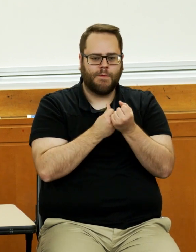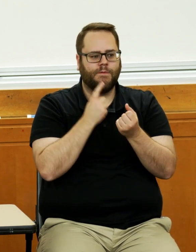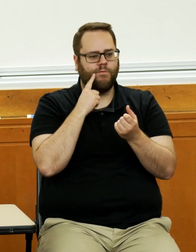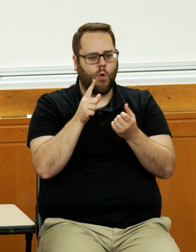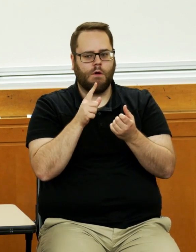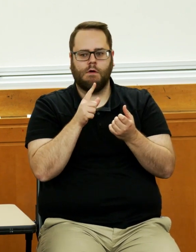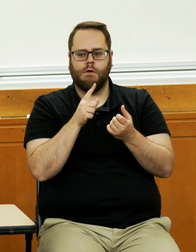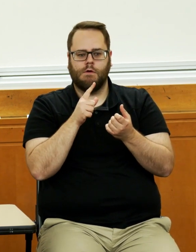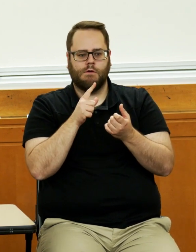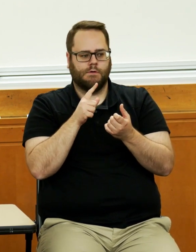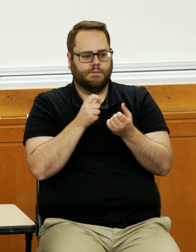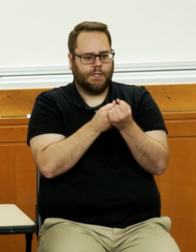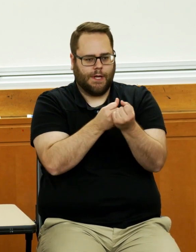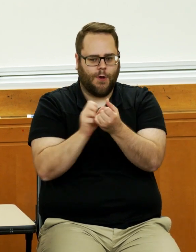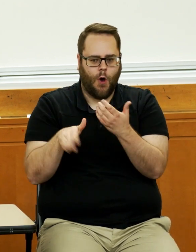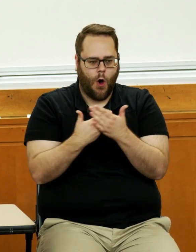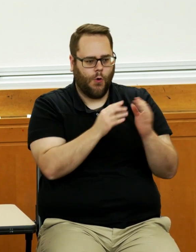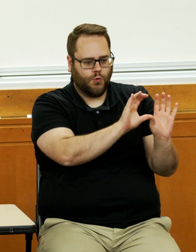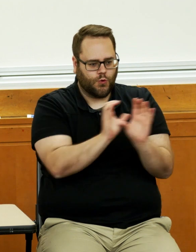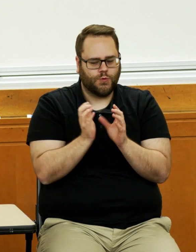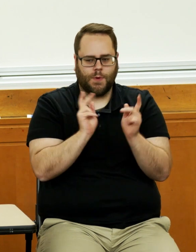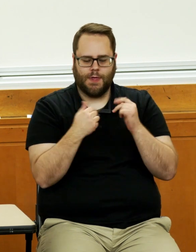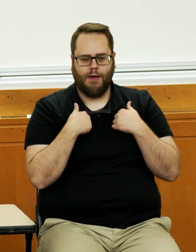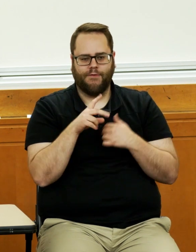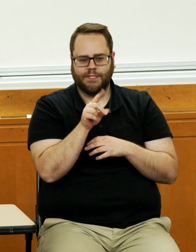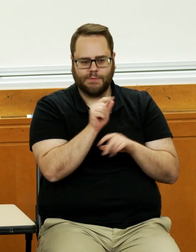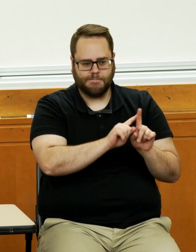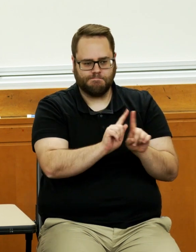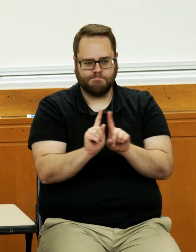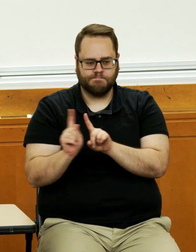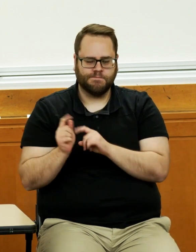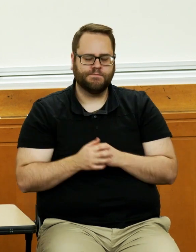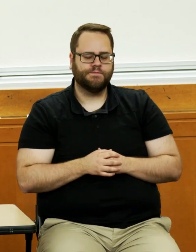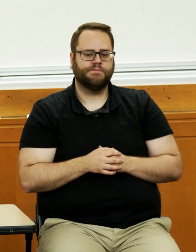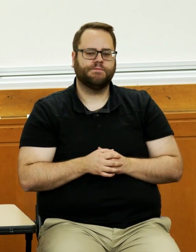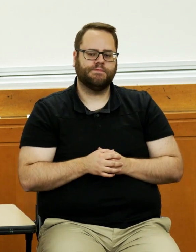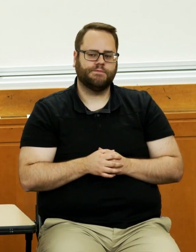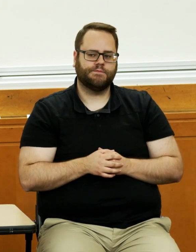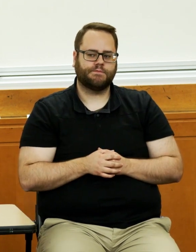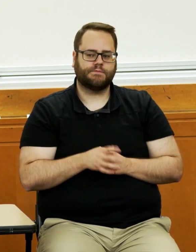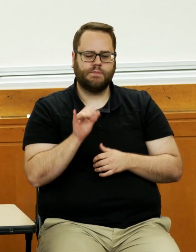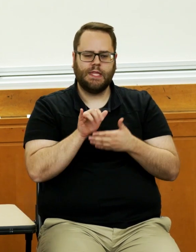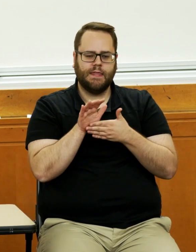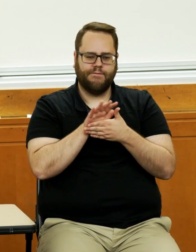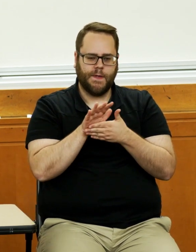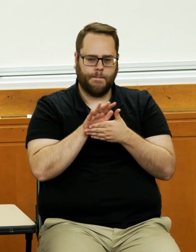different people who have a disability. And, in that in that film, the later part of Crip Camp,